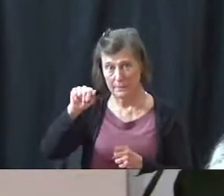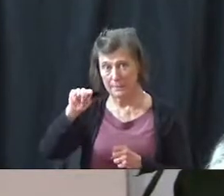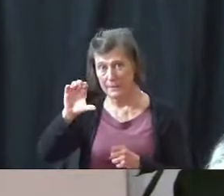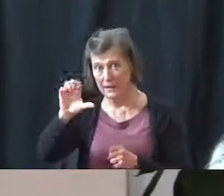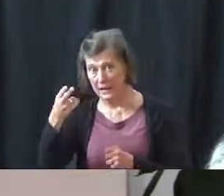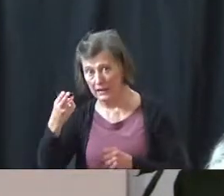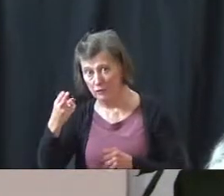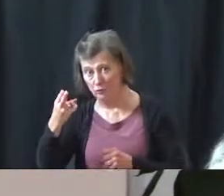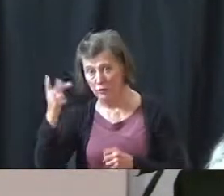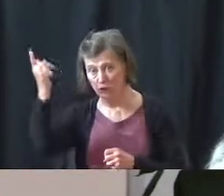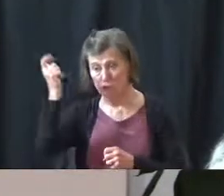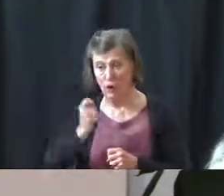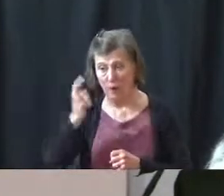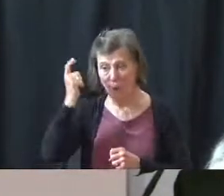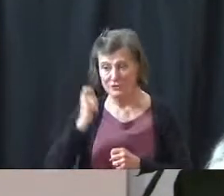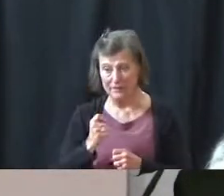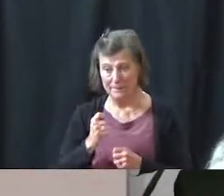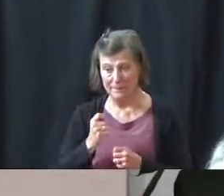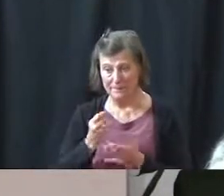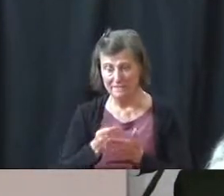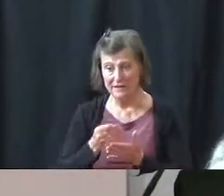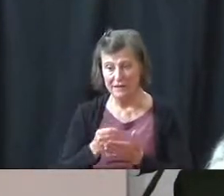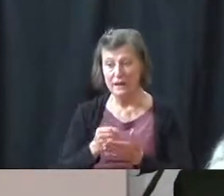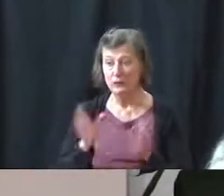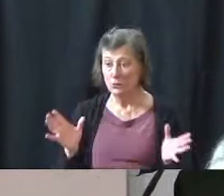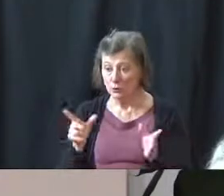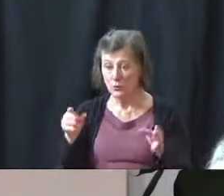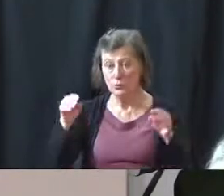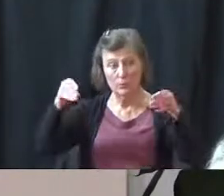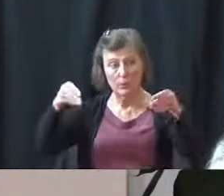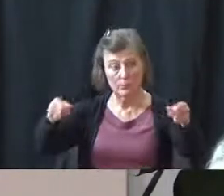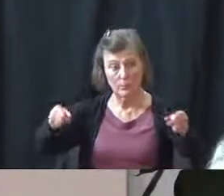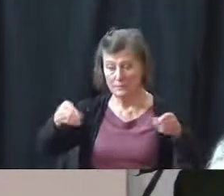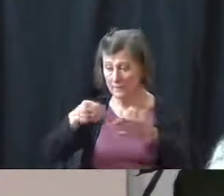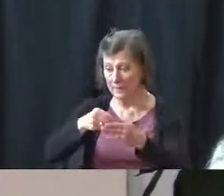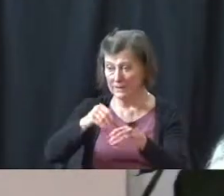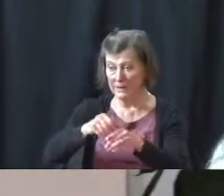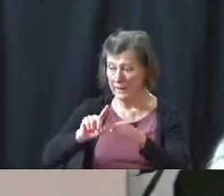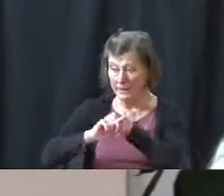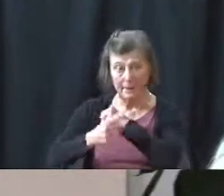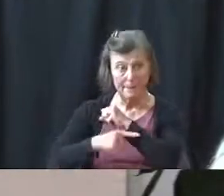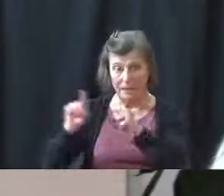We encourage you to place your contributions in the baskets provided as you leave the sanctuary.